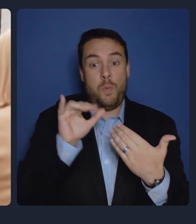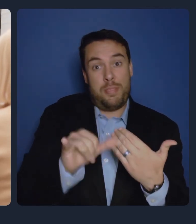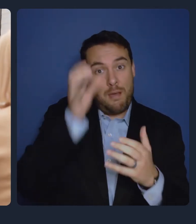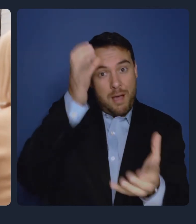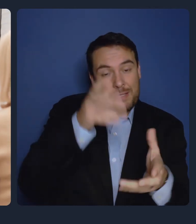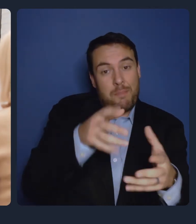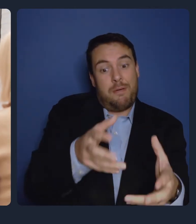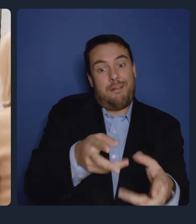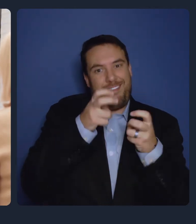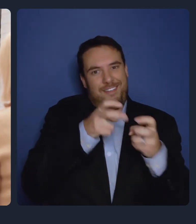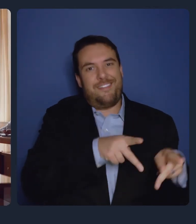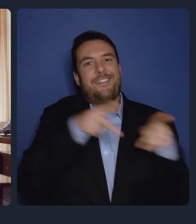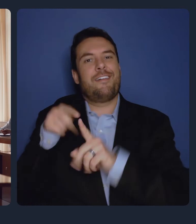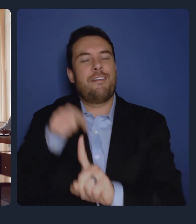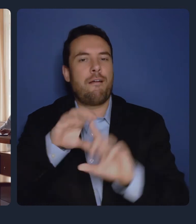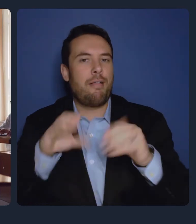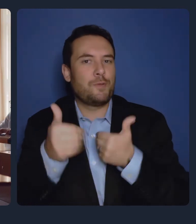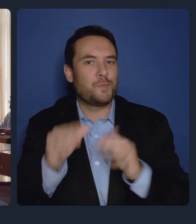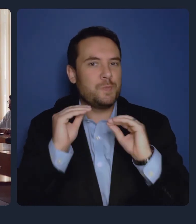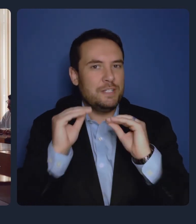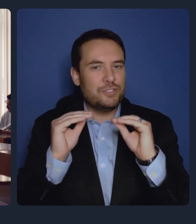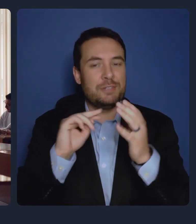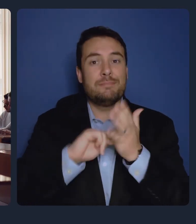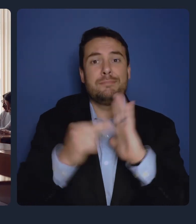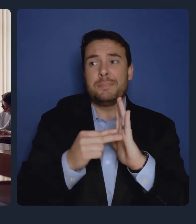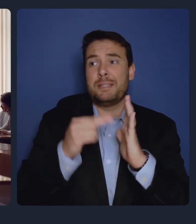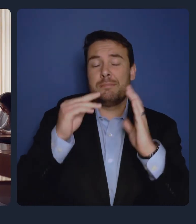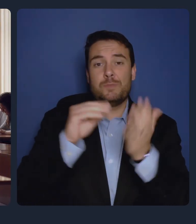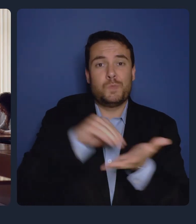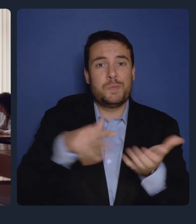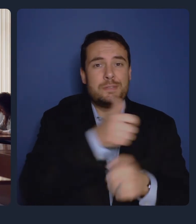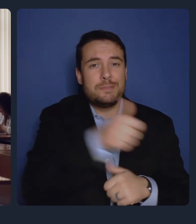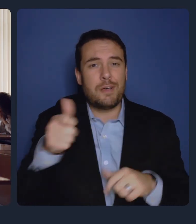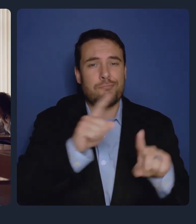in the classroom where you have a variety of students that have disabilities